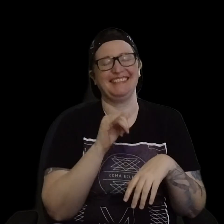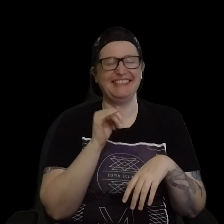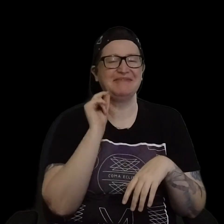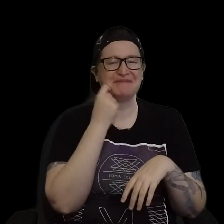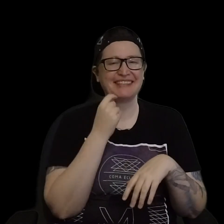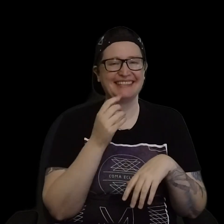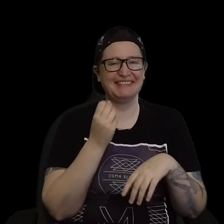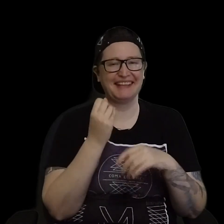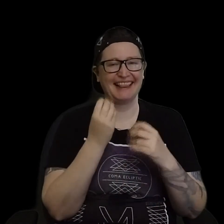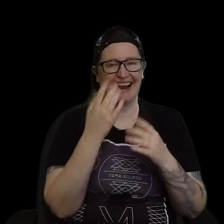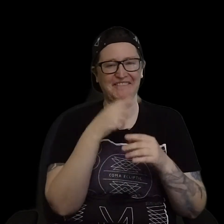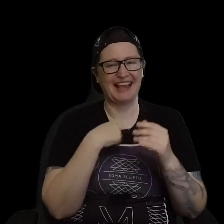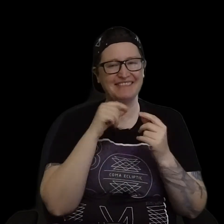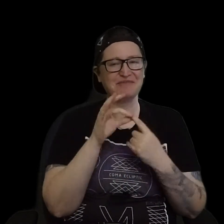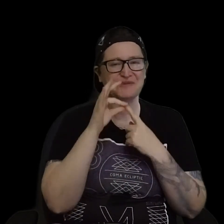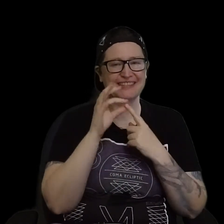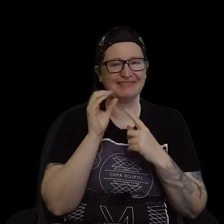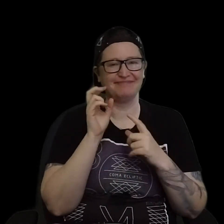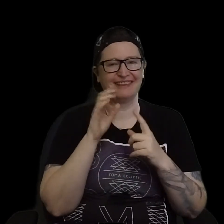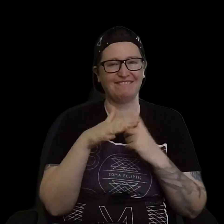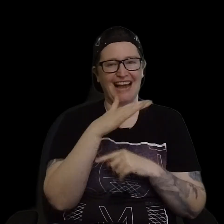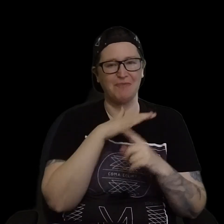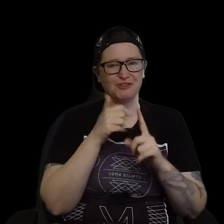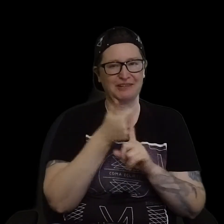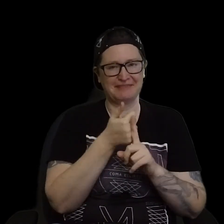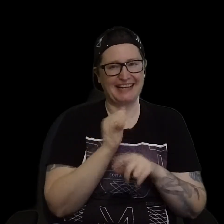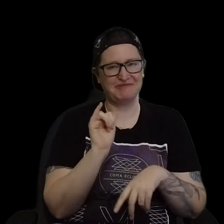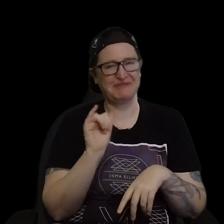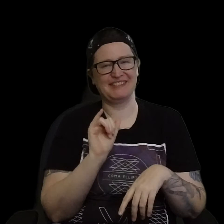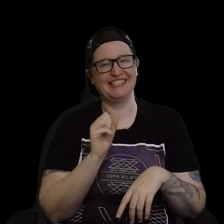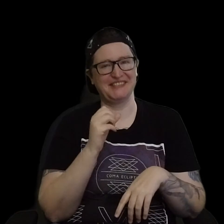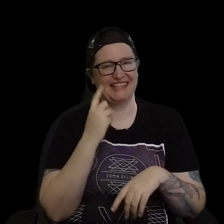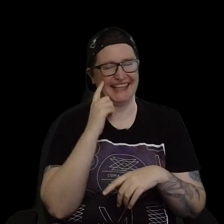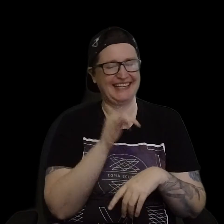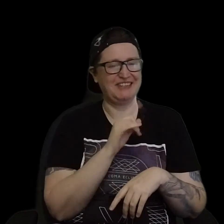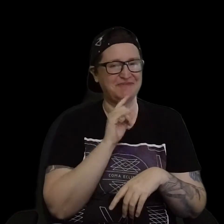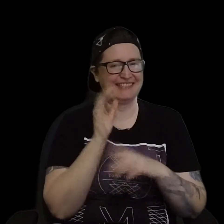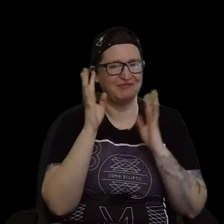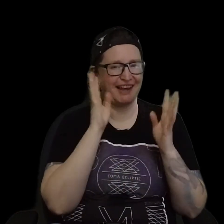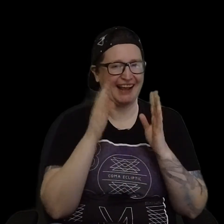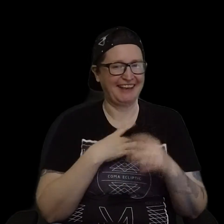so I don't know that's kind of cool this there's a lot of unique environmental impacts as well so I